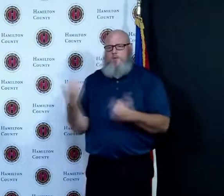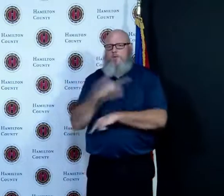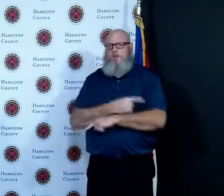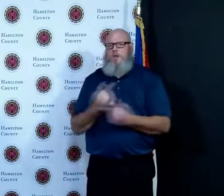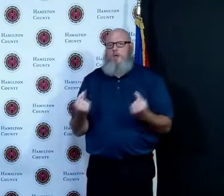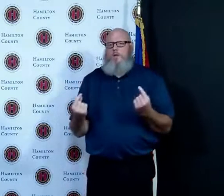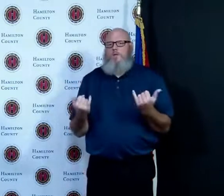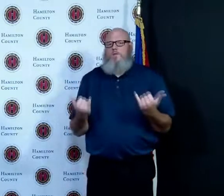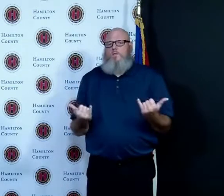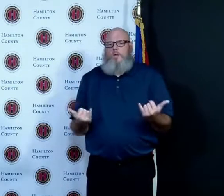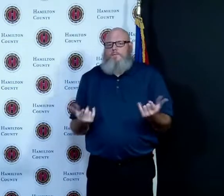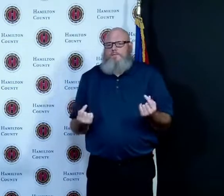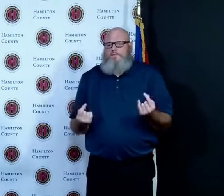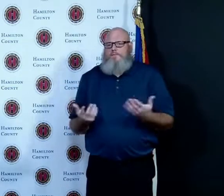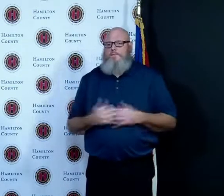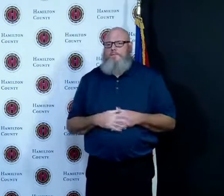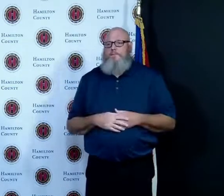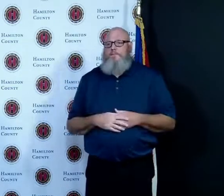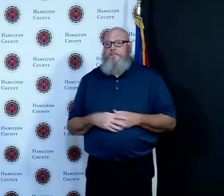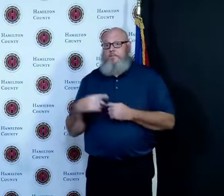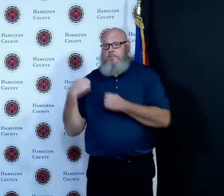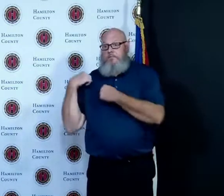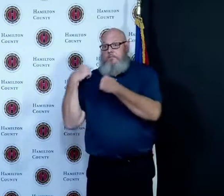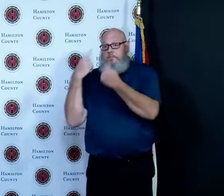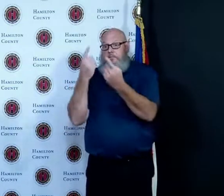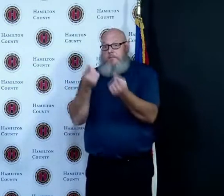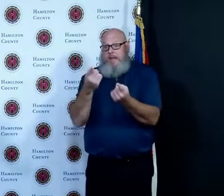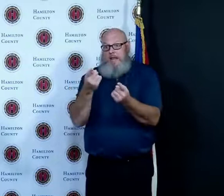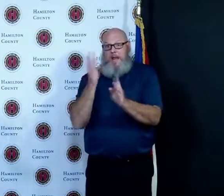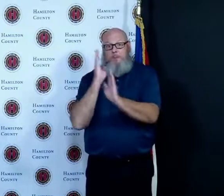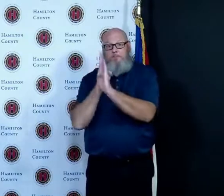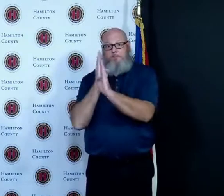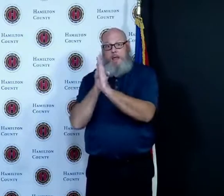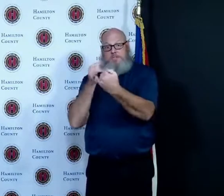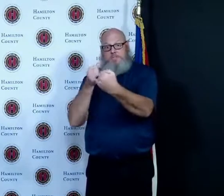I can tell you that the 48 providers that will be in Hamilton County starting next